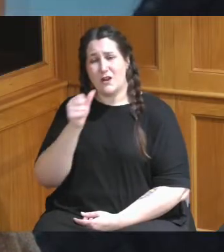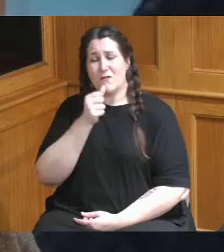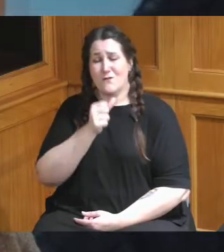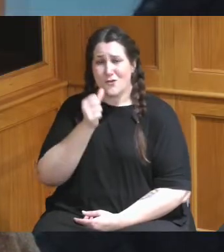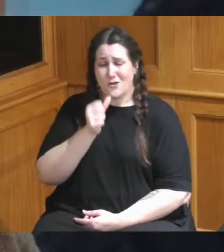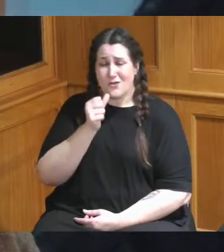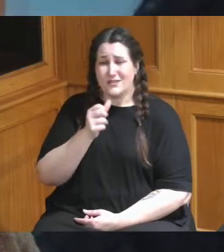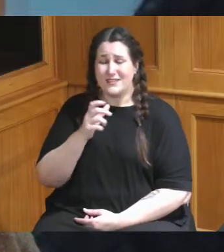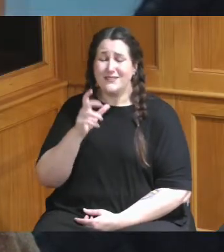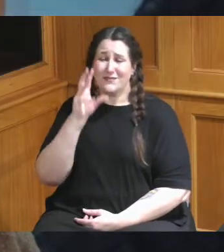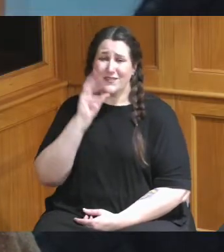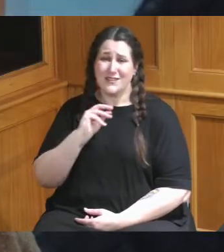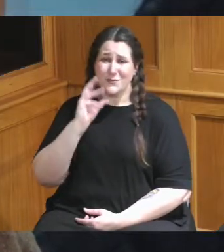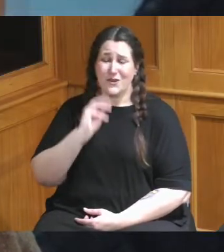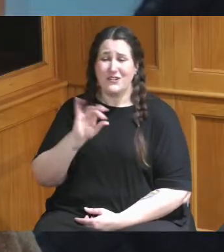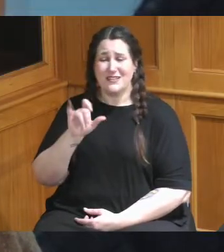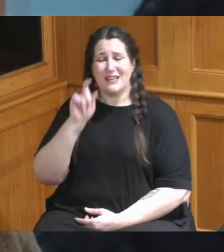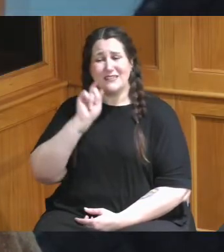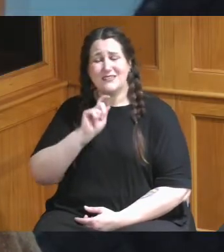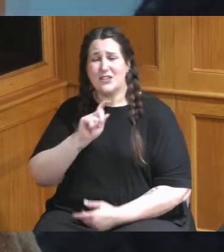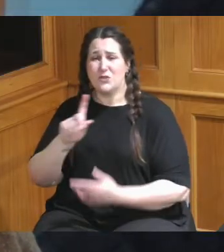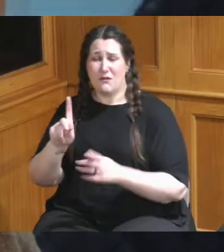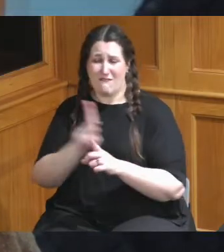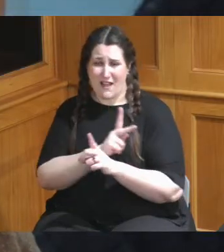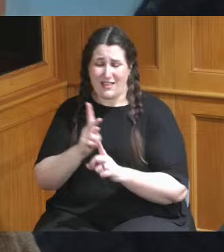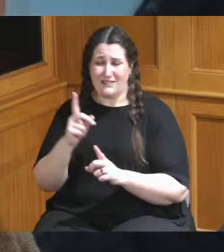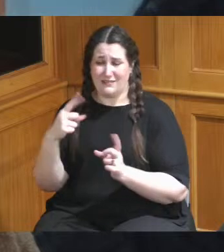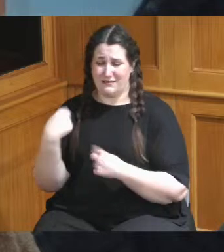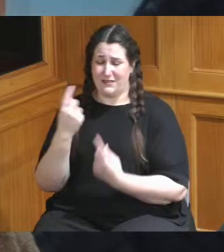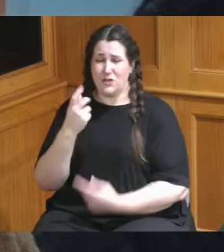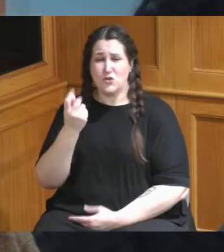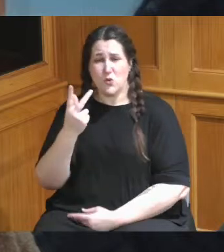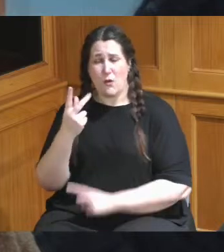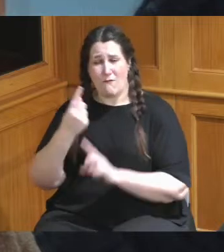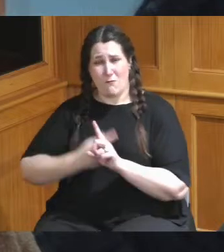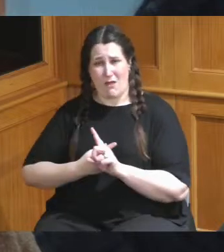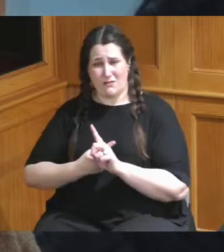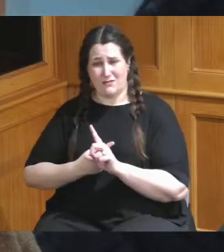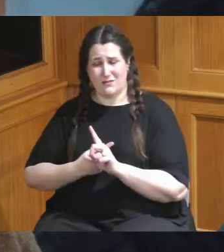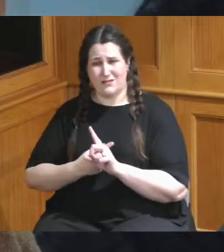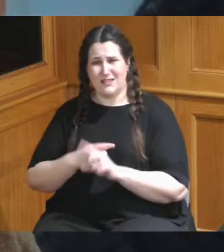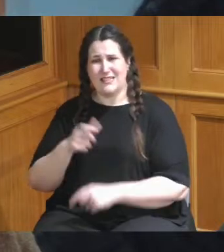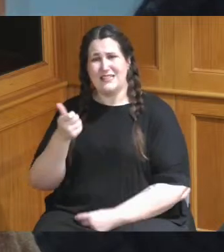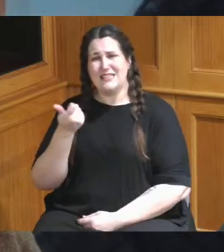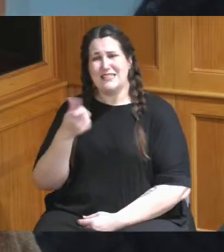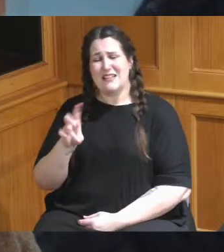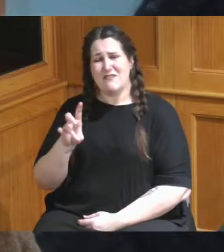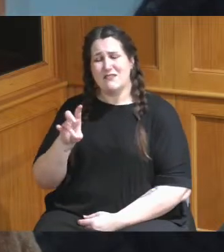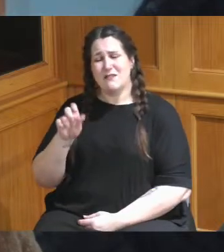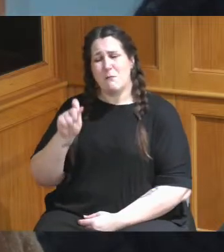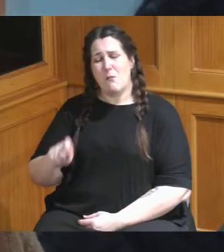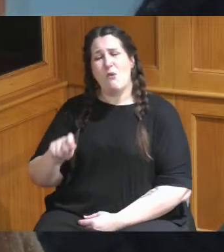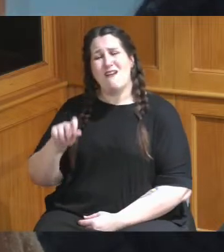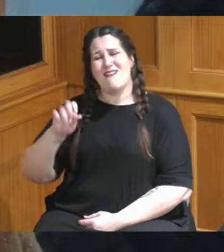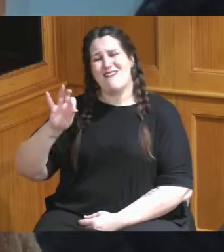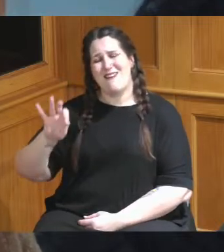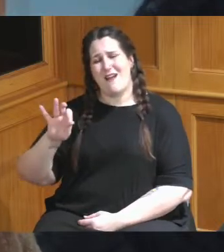violence in the last 12 months compared to 17.9 nationwide. I know our Commissioners care